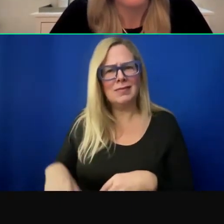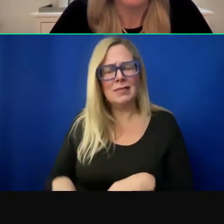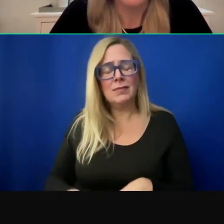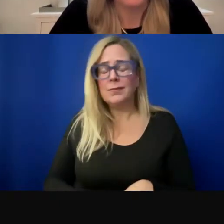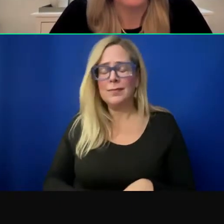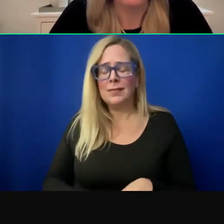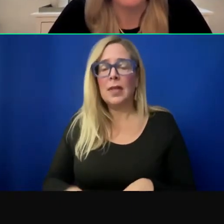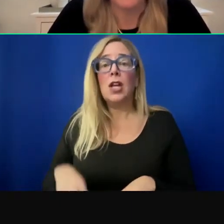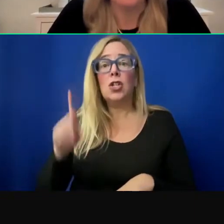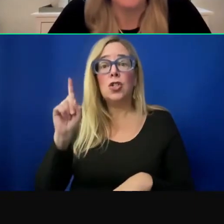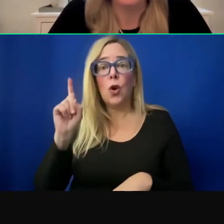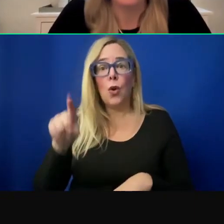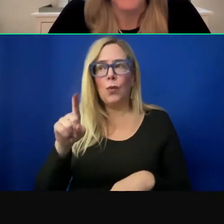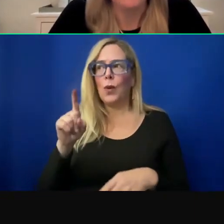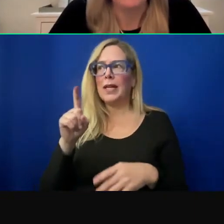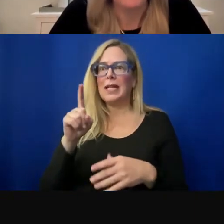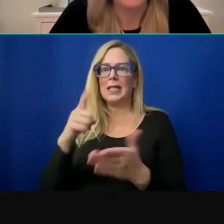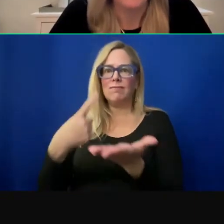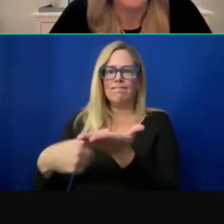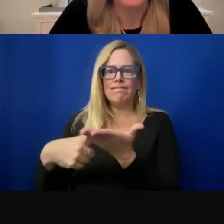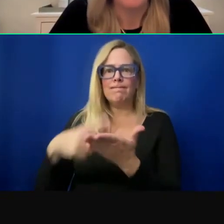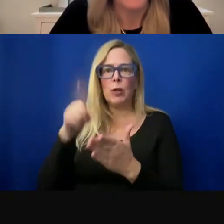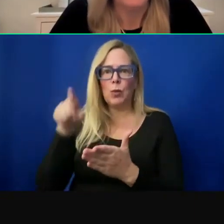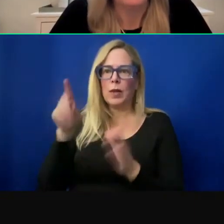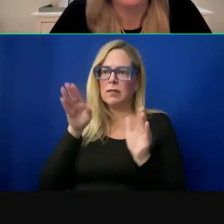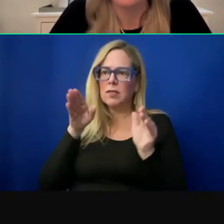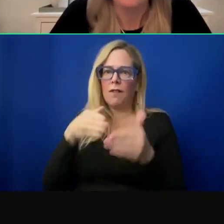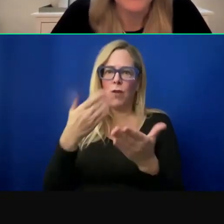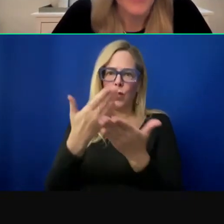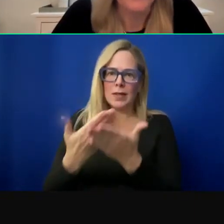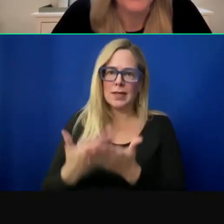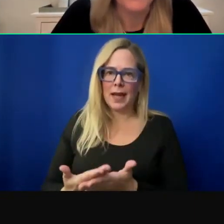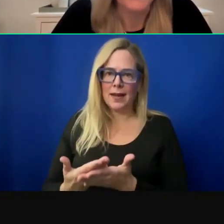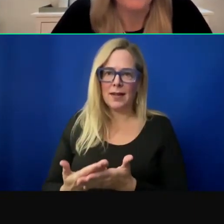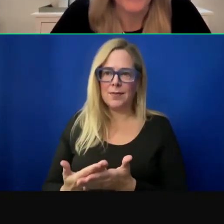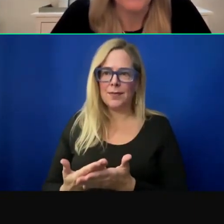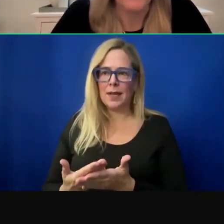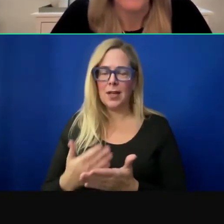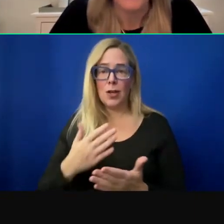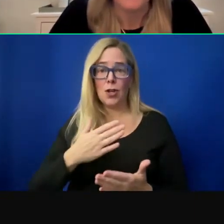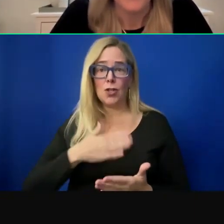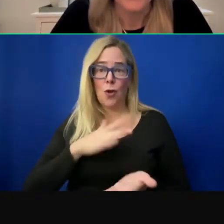At my center we talked about who counts depends on who is counted. This is a paper